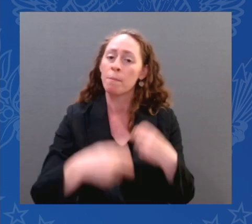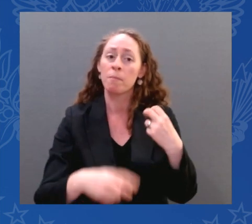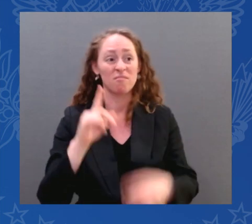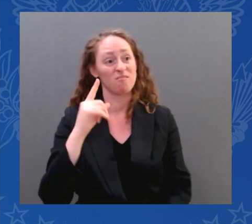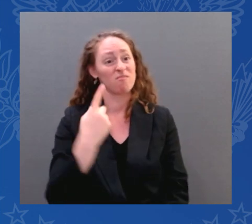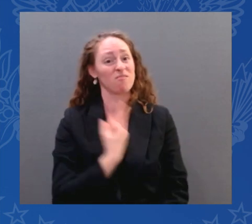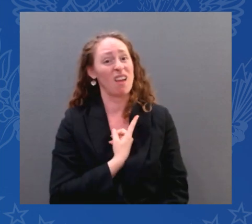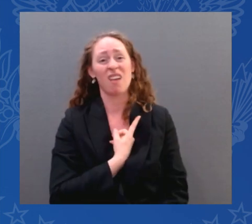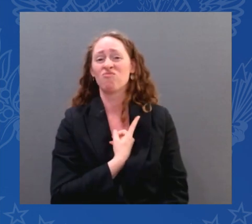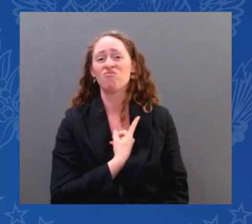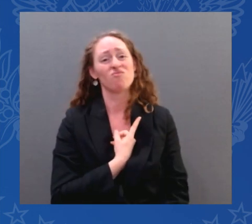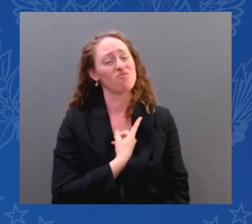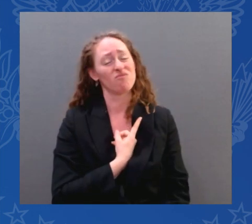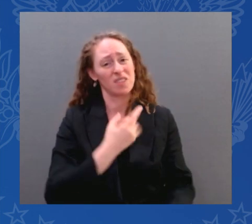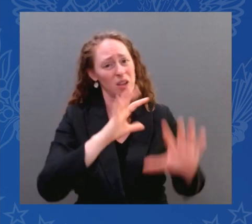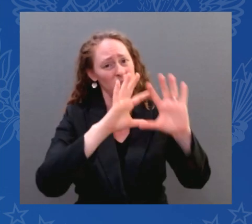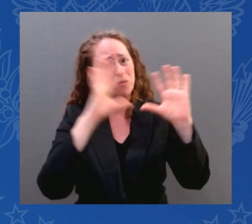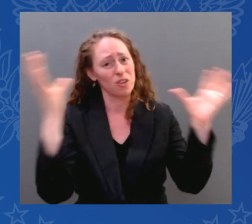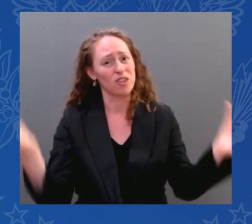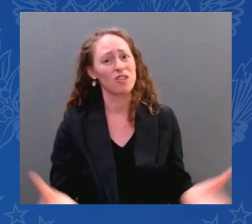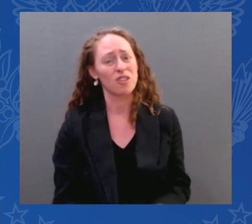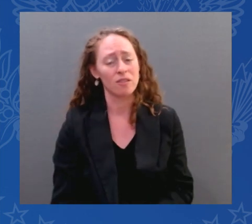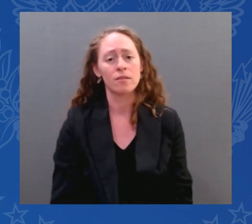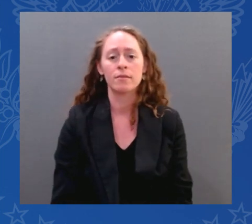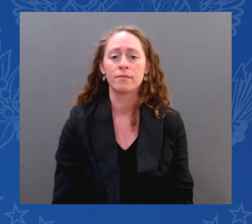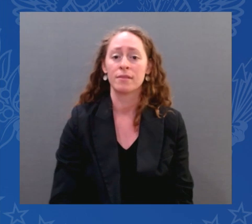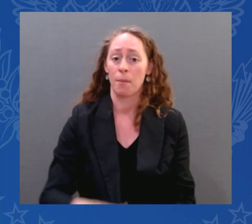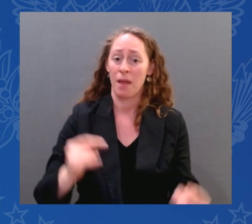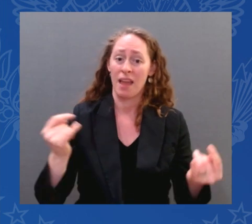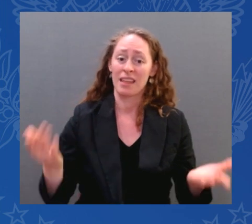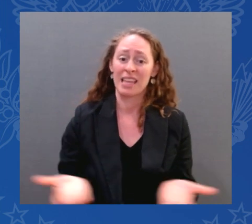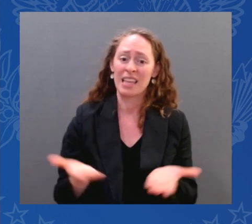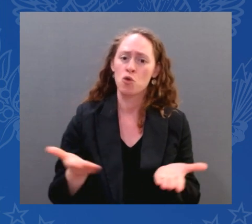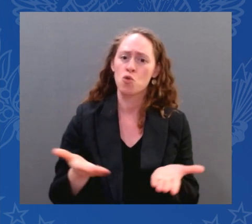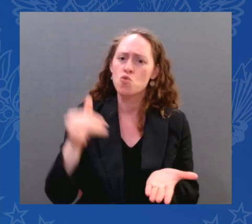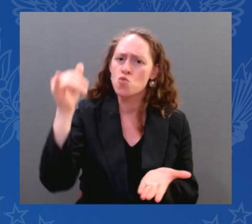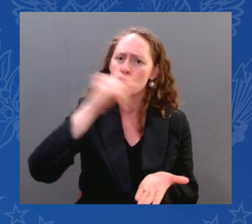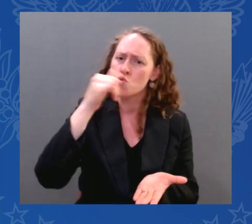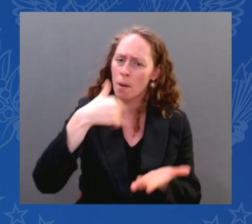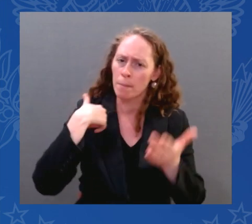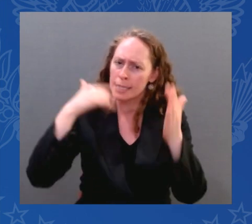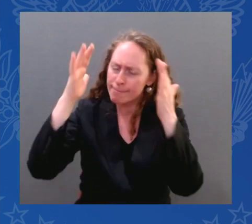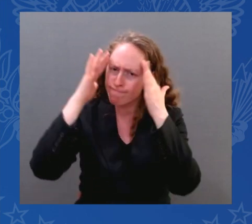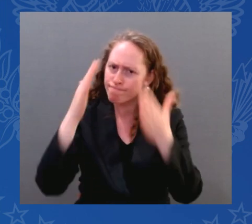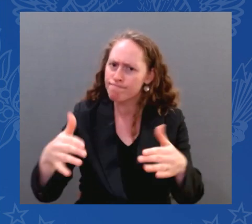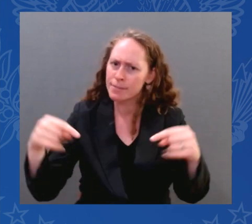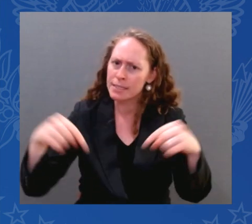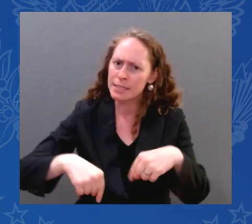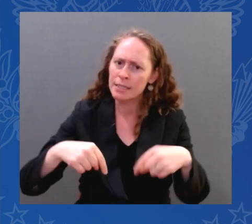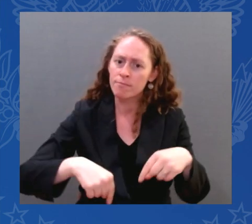at least marginally, for farmers and businesses all across America. And more than that, the bill is proof of what we can achieve